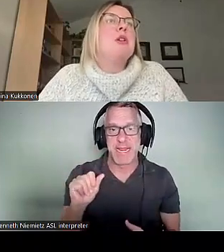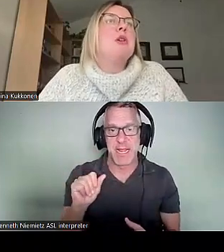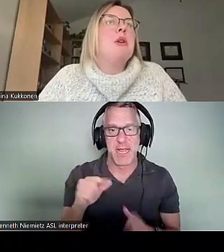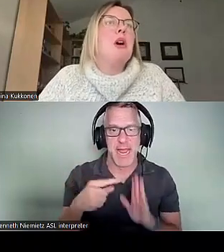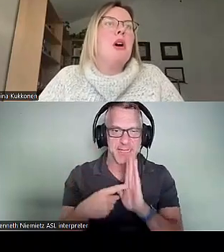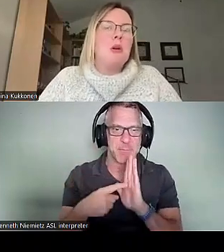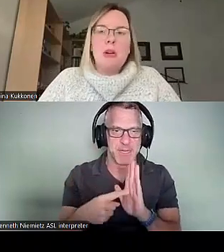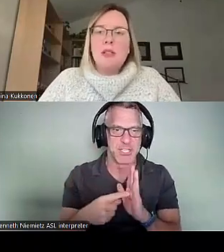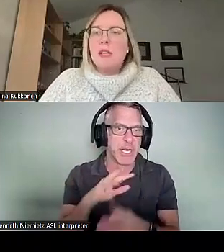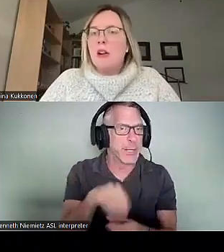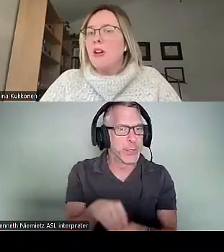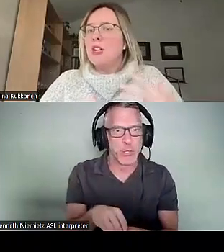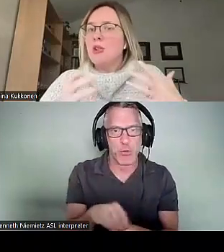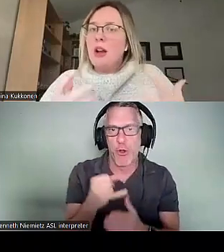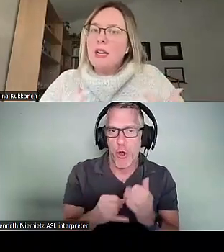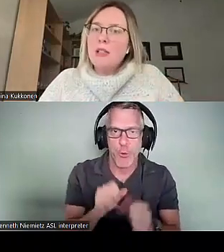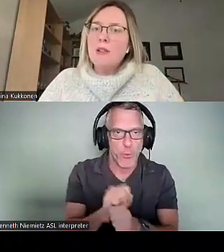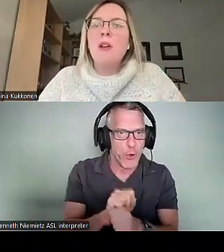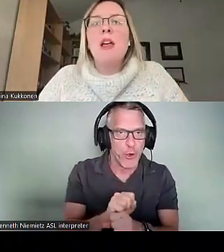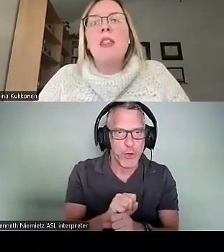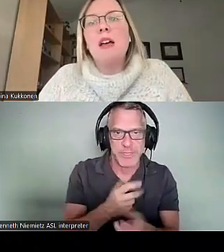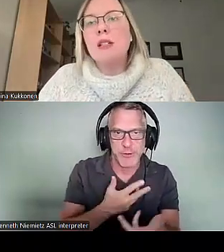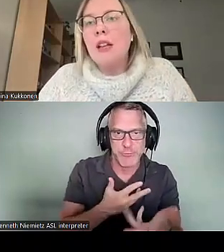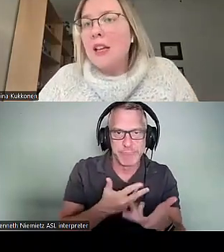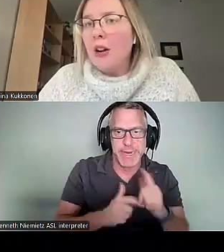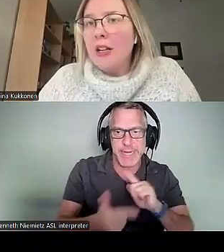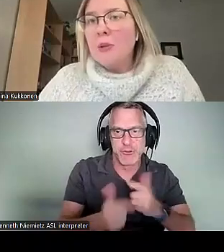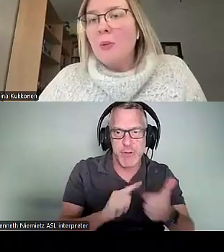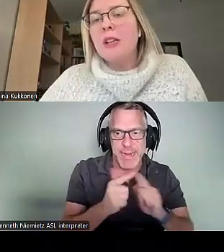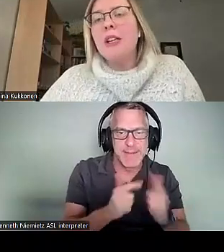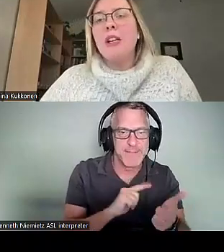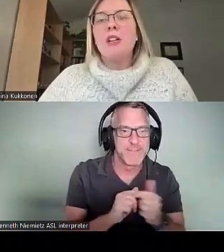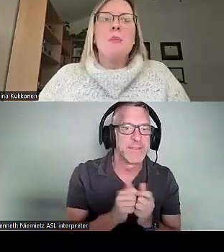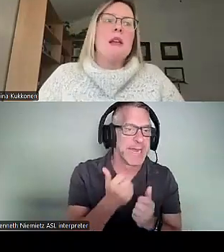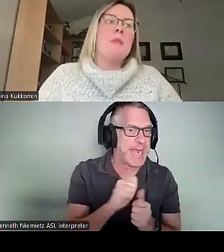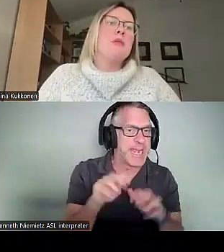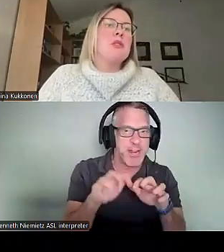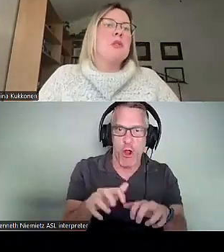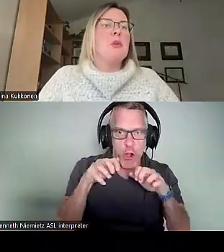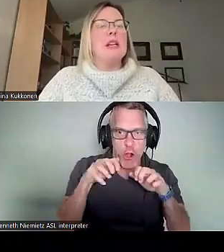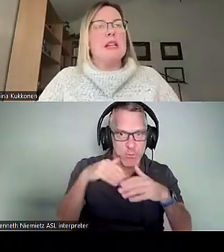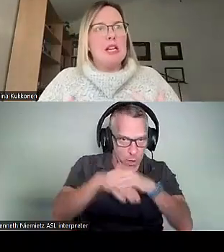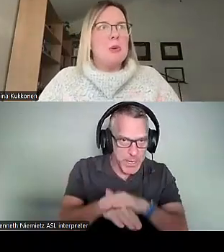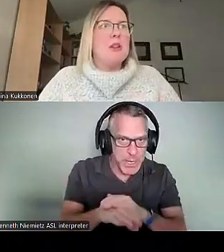include artworks that are interactive that any audience walking in could be able to engage with